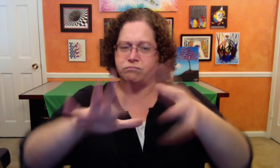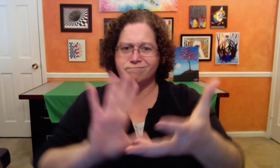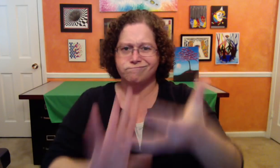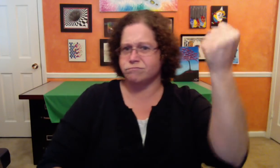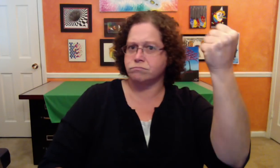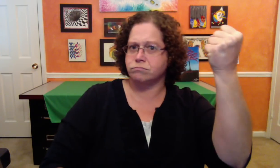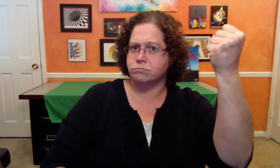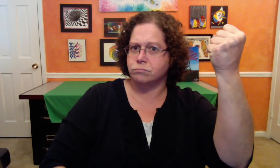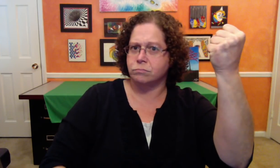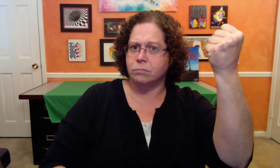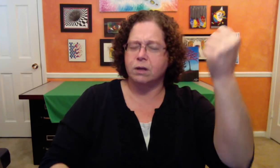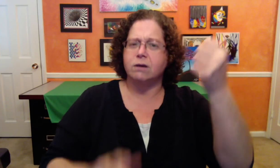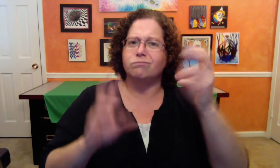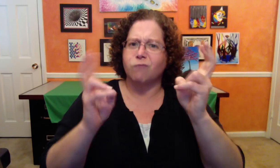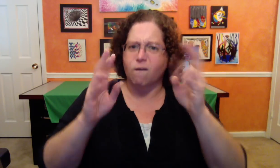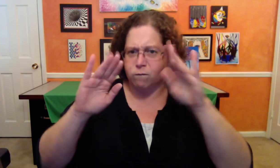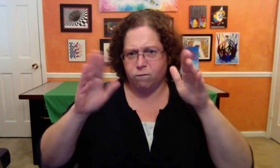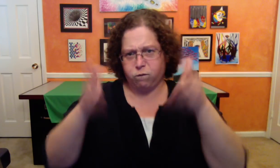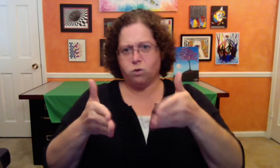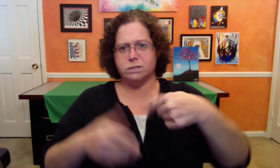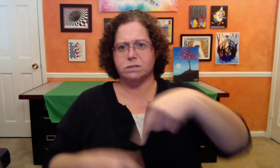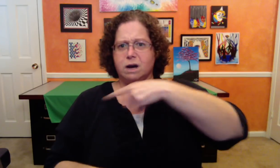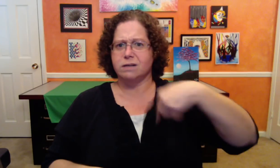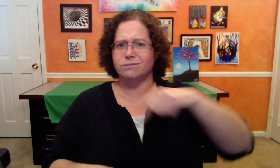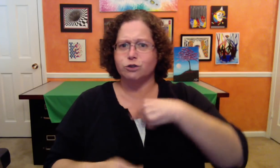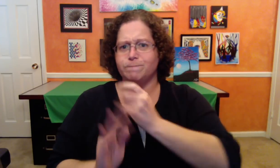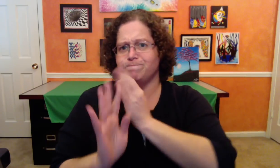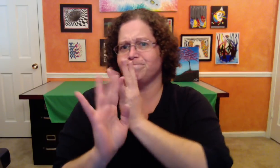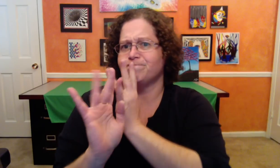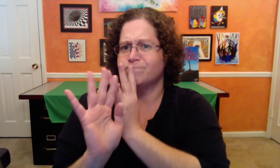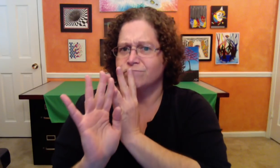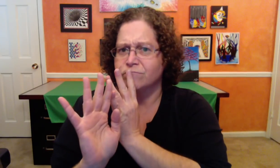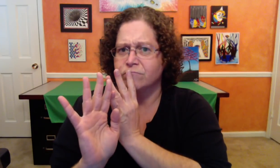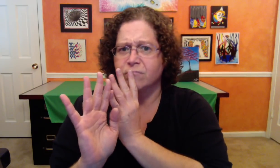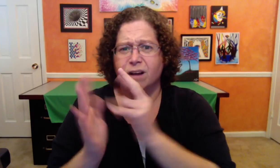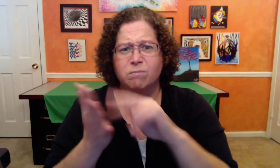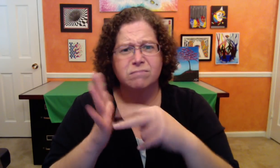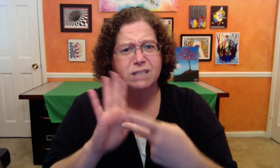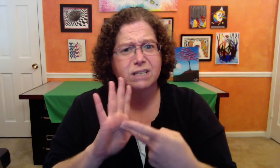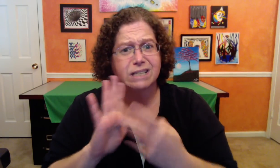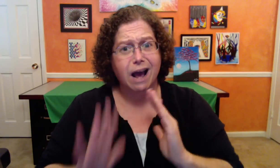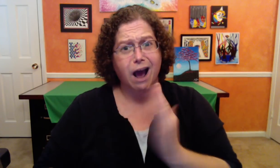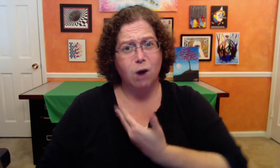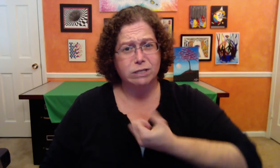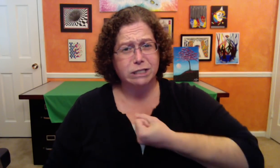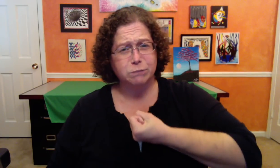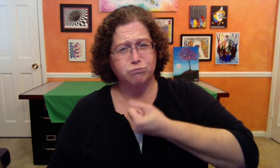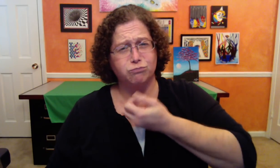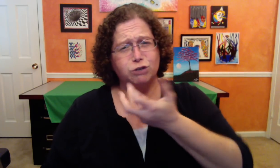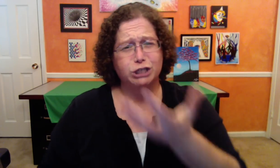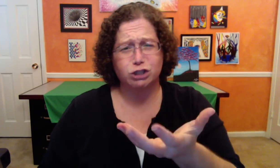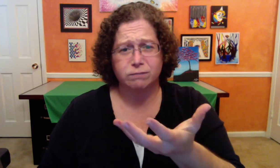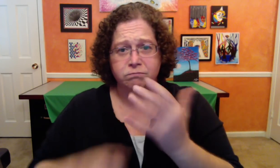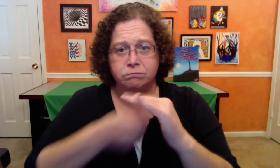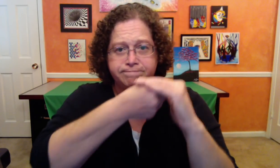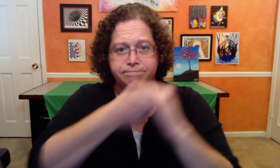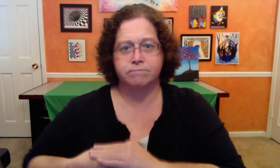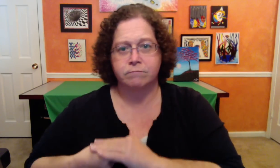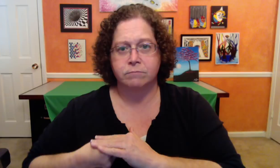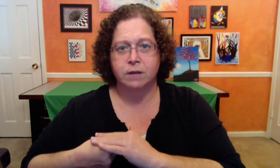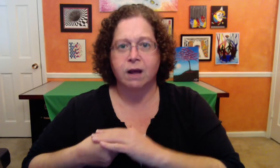and putting a lot of emphasis on speaking which means our voice was suppressed.